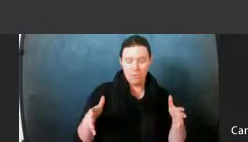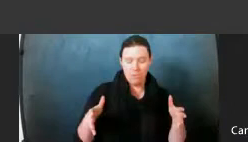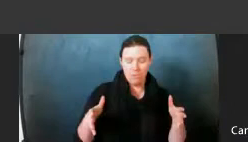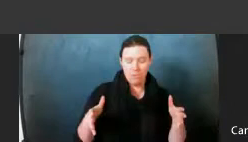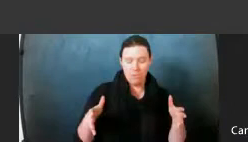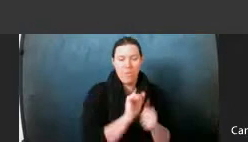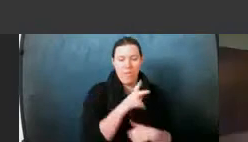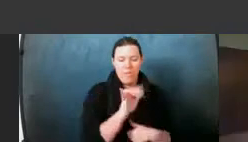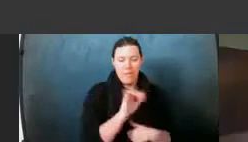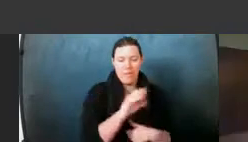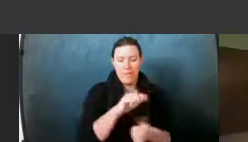Dan?